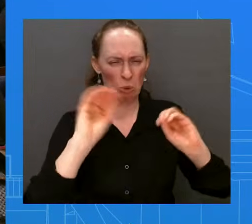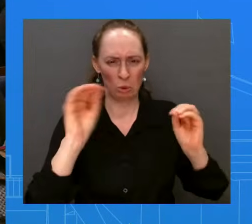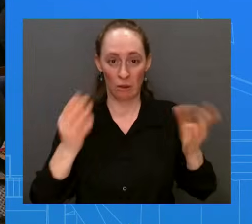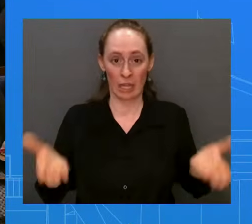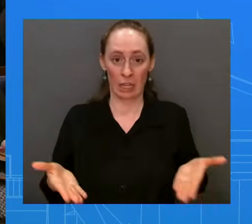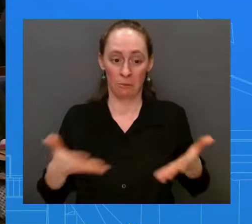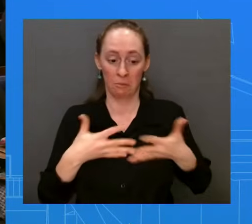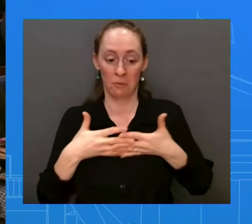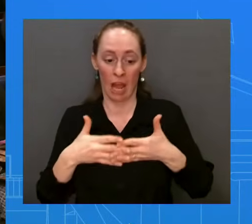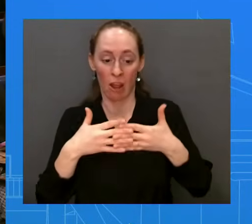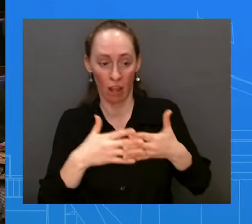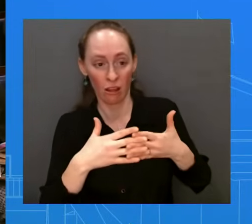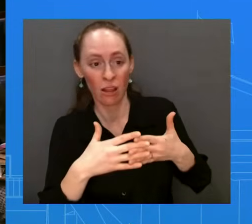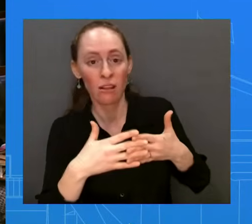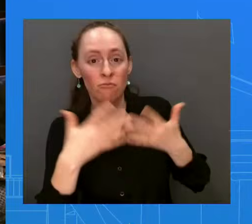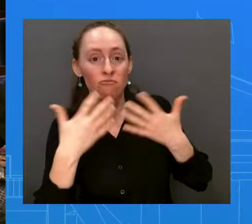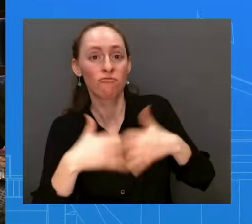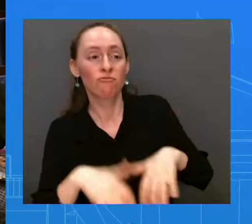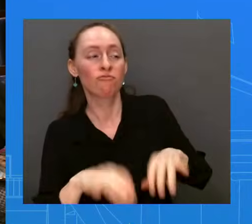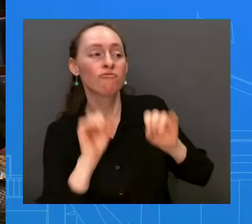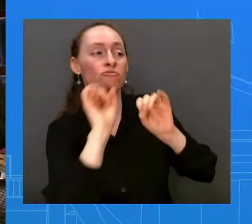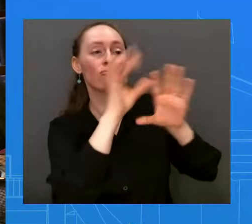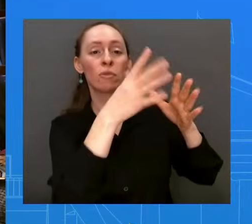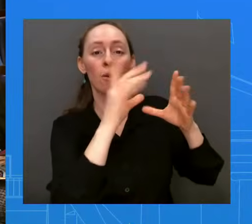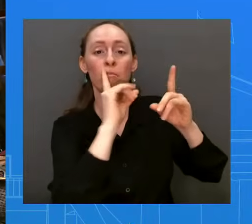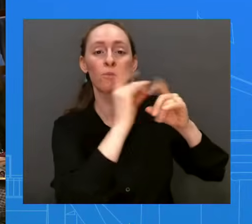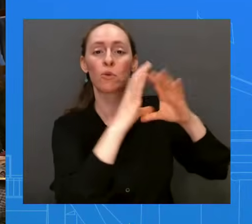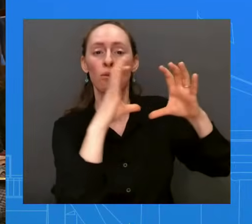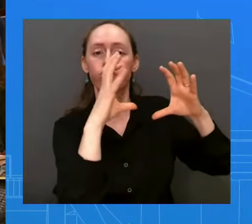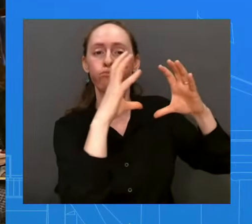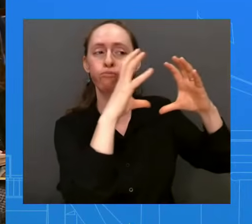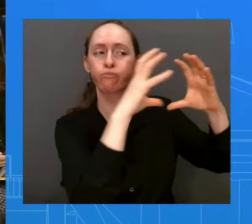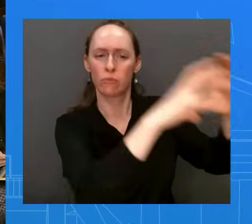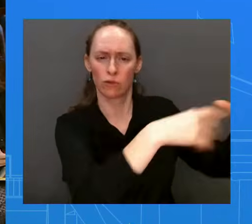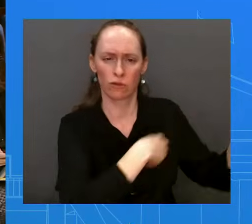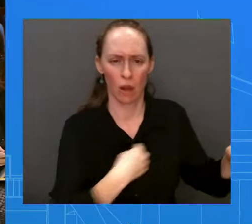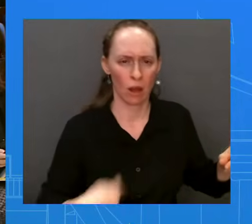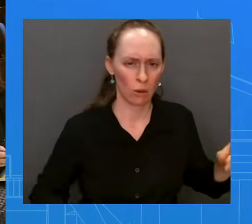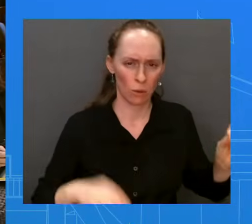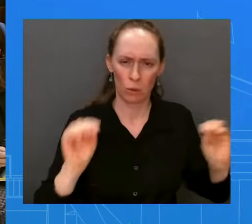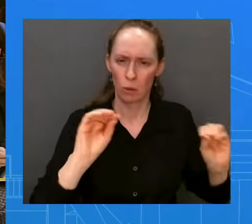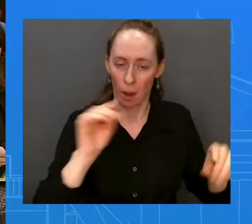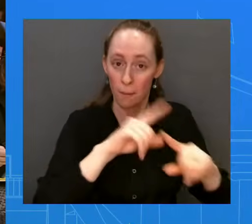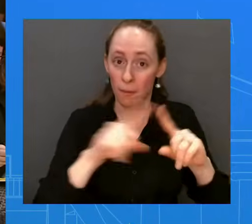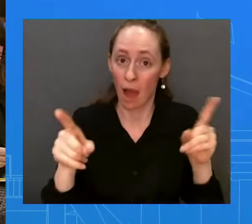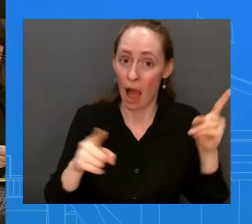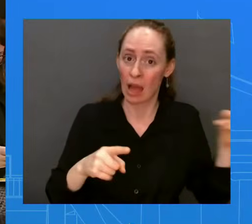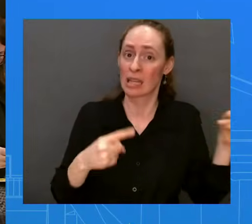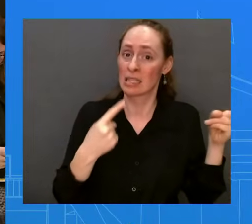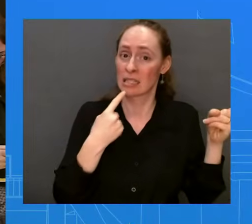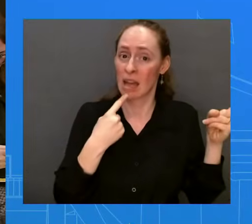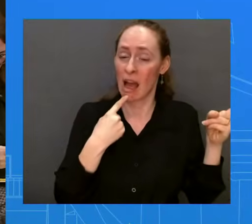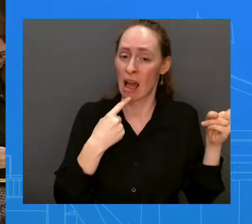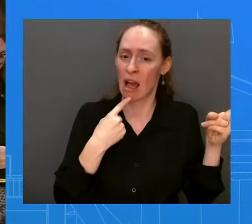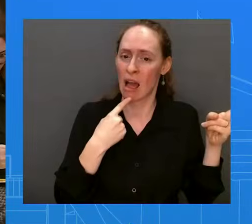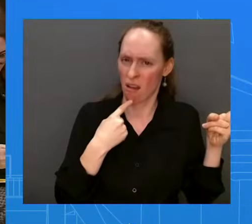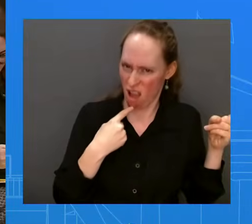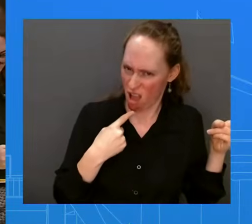is there any U.S. surveillance aircraft over Taiwan, over the South China Sea that -- that would -- would fit into that?